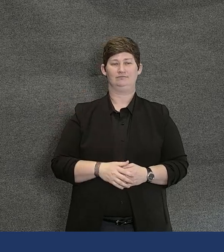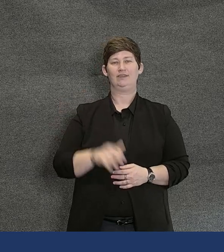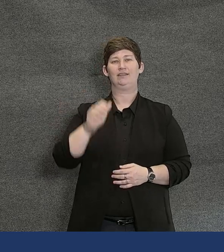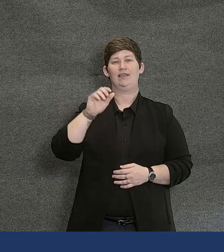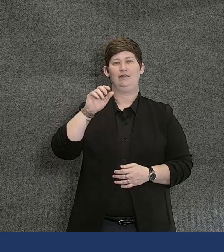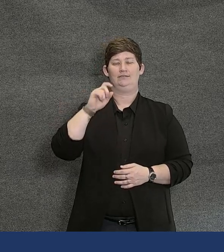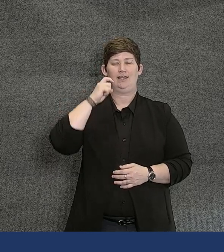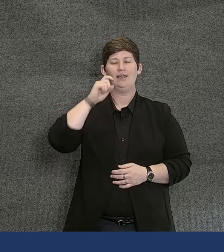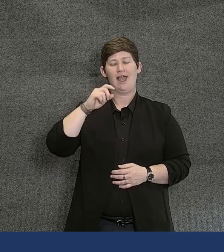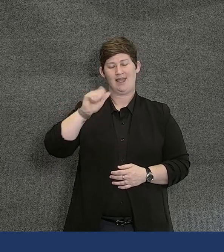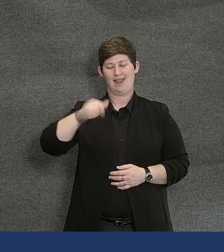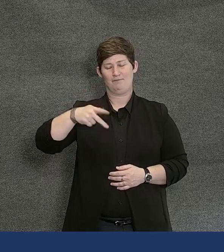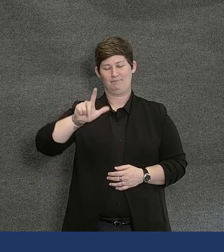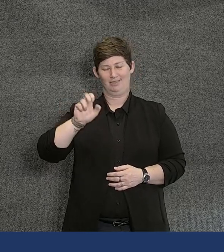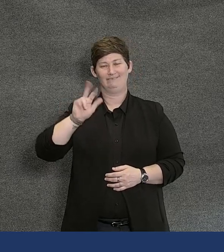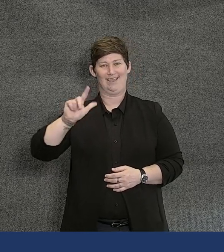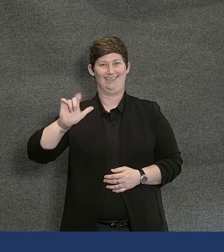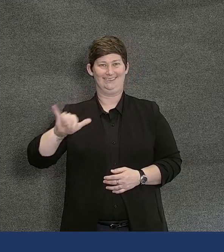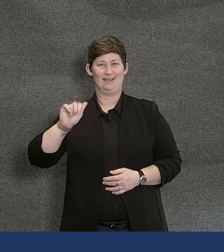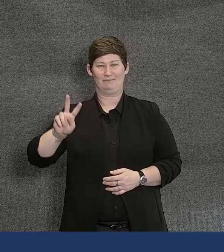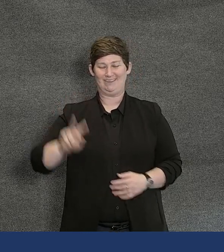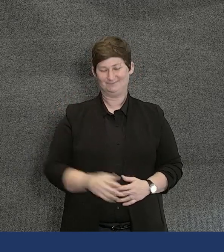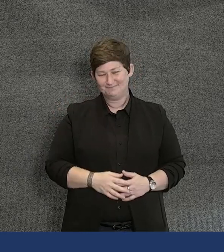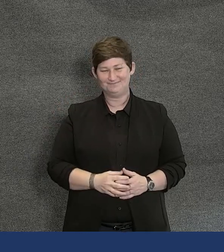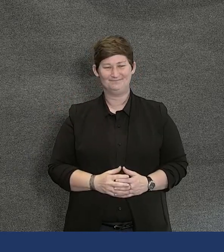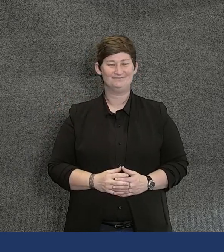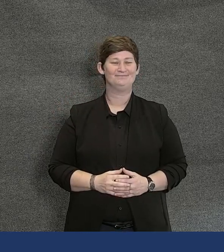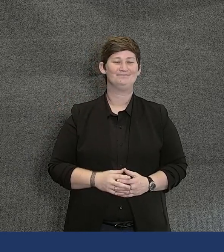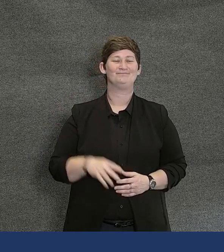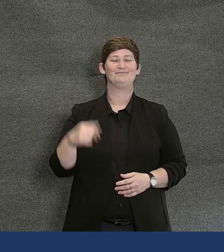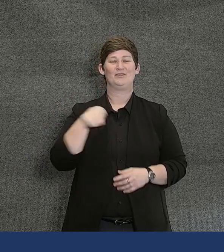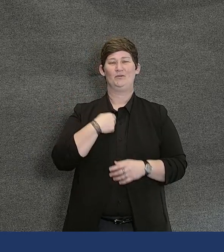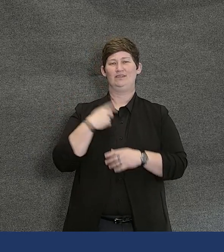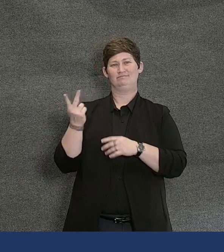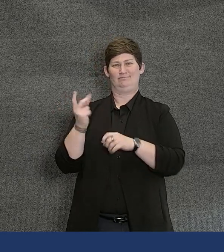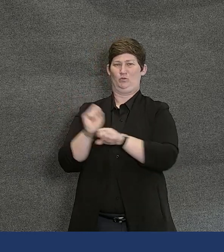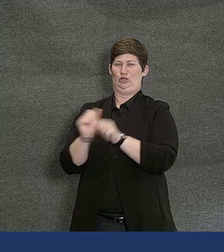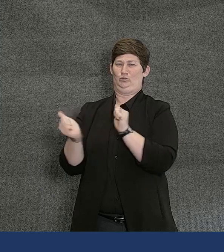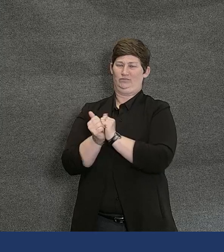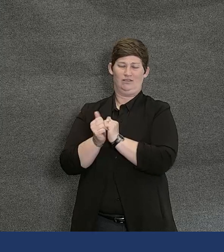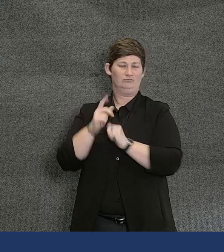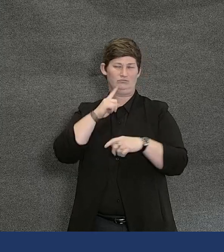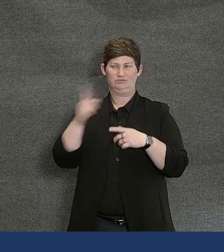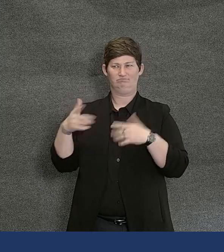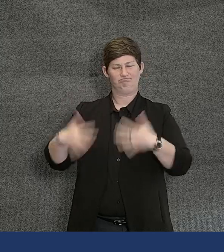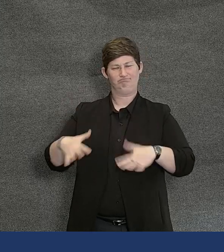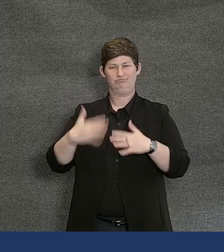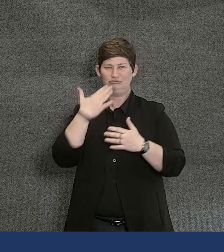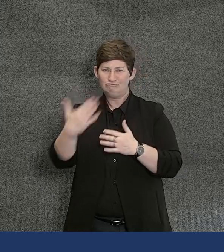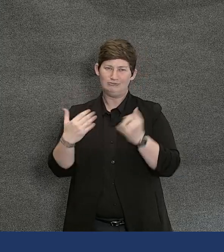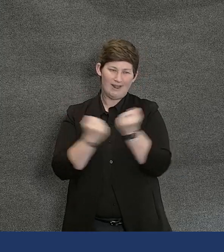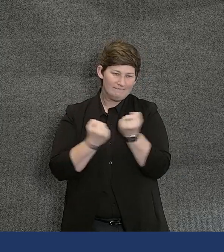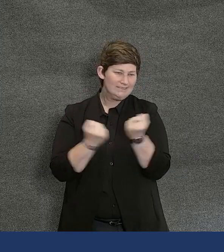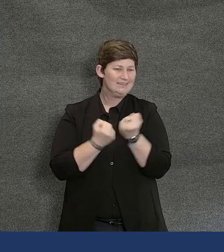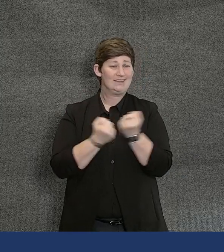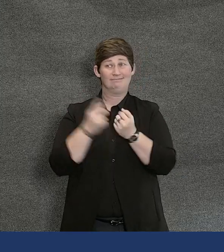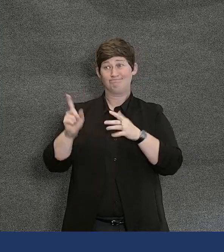And him and I have gotten to work on some things, and again another incredible advocate. And they wanted to be here today to take part in the event.